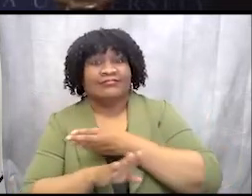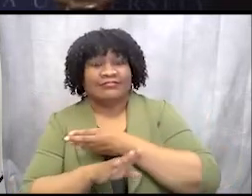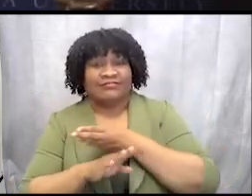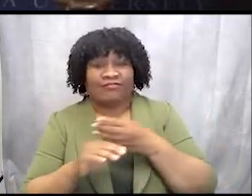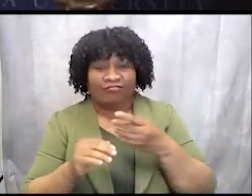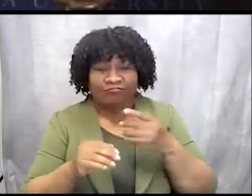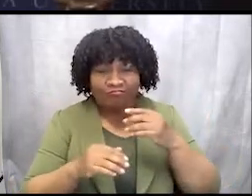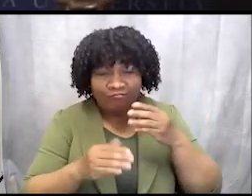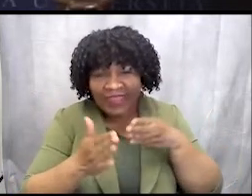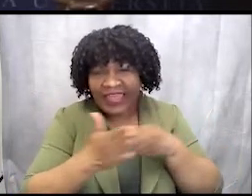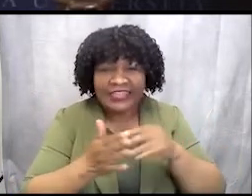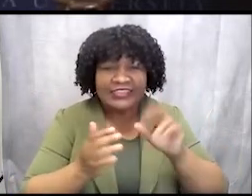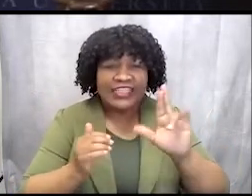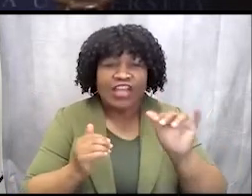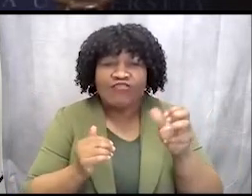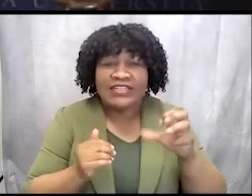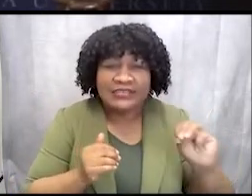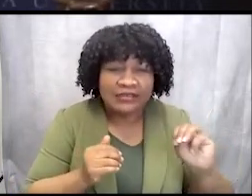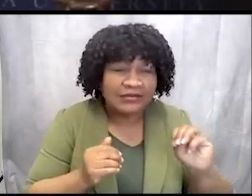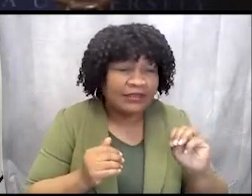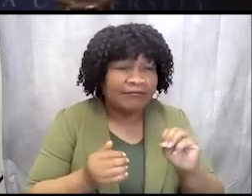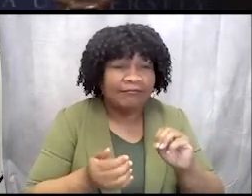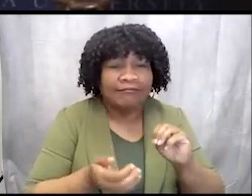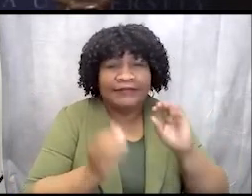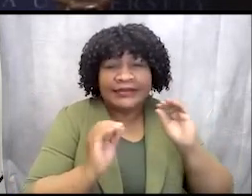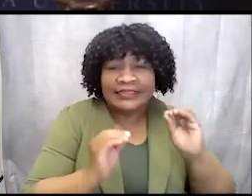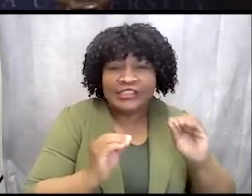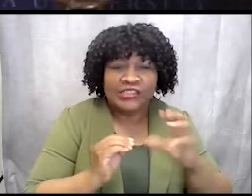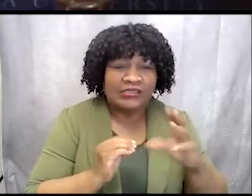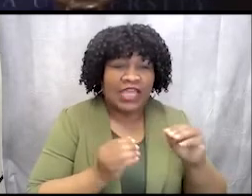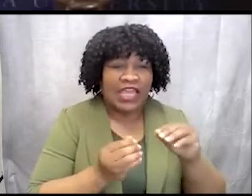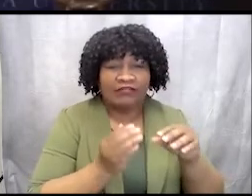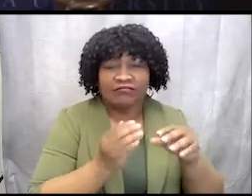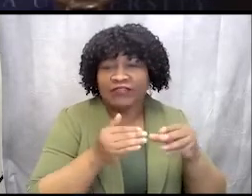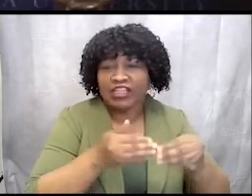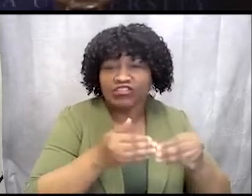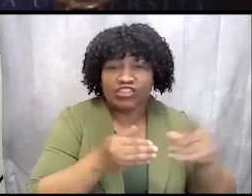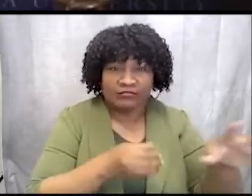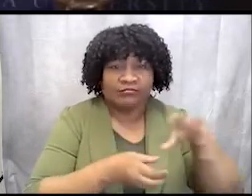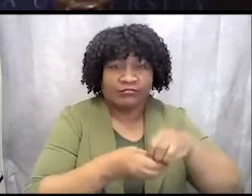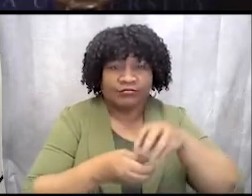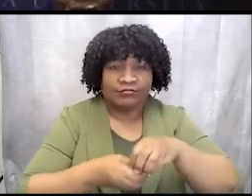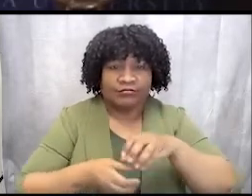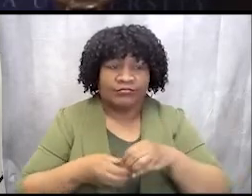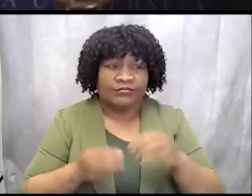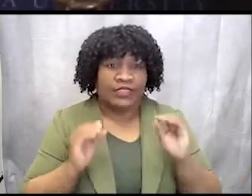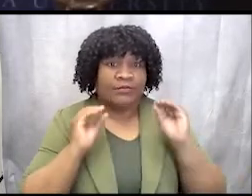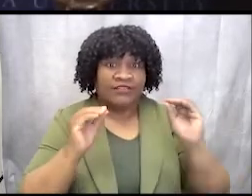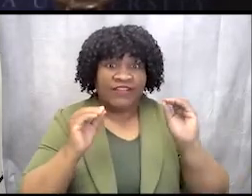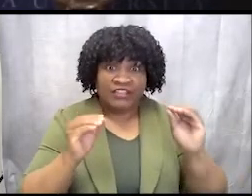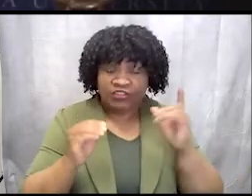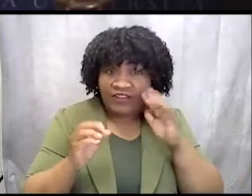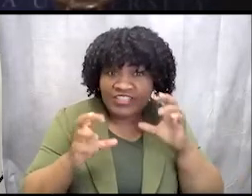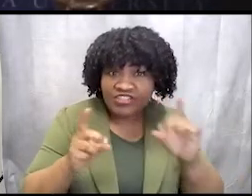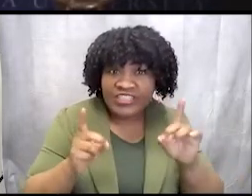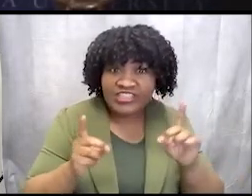of anti-racist approaches to curriculum, teaching, and leadership. As professor of education leadership at TC,